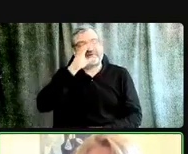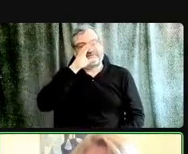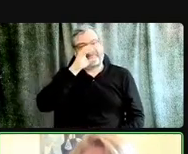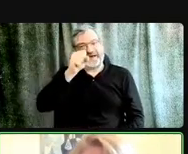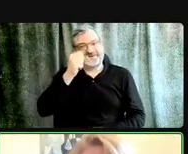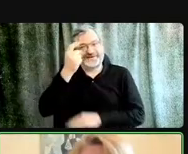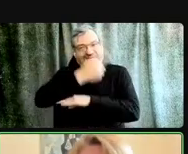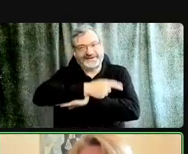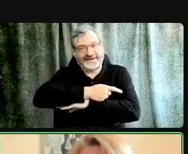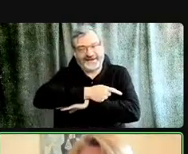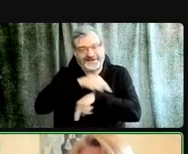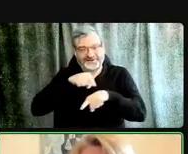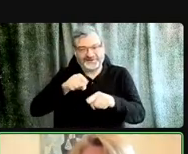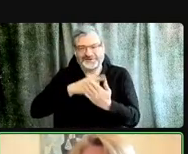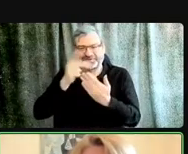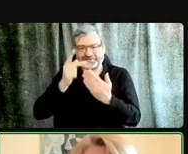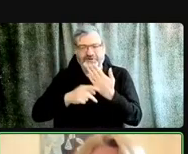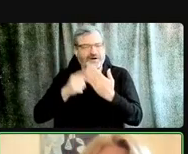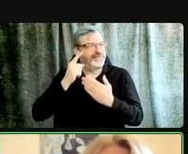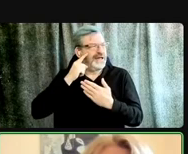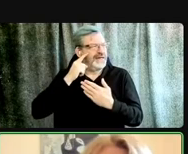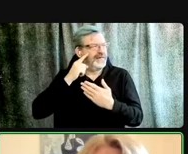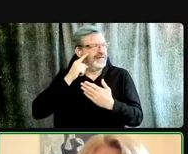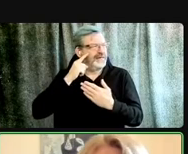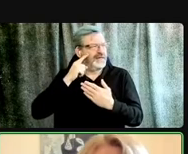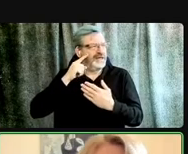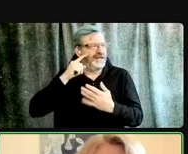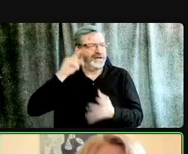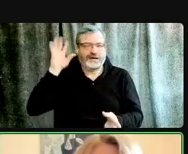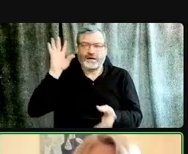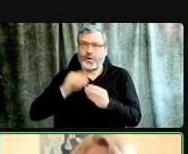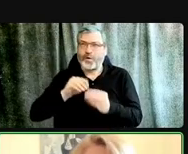I think we had 150 students touring the Museum. And of course,